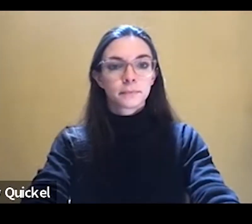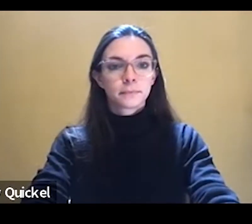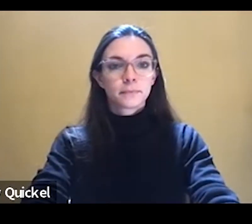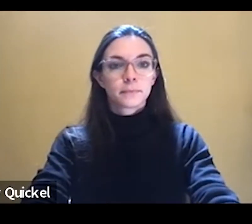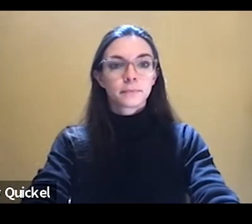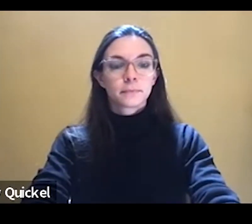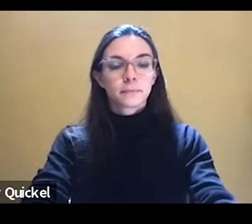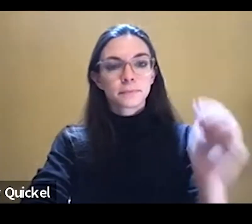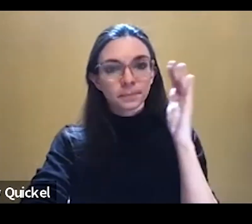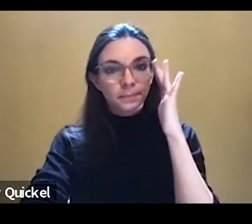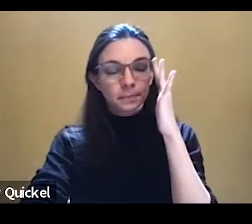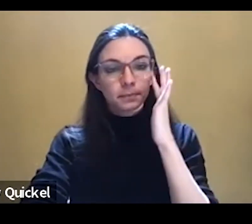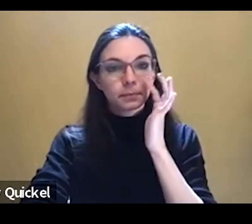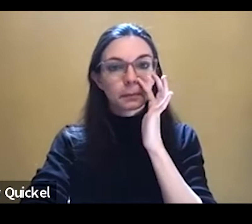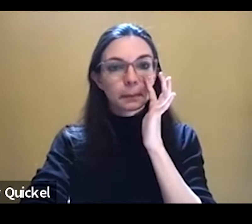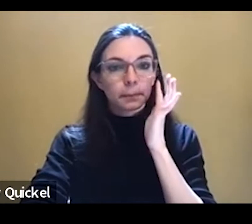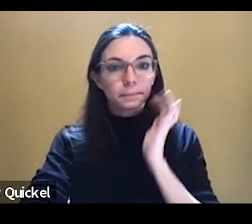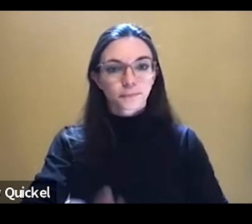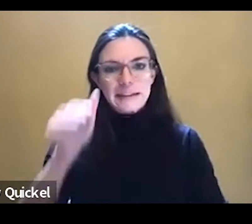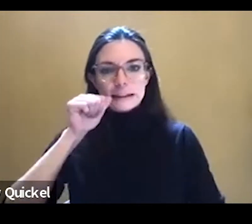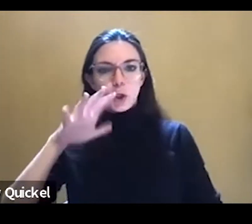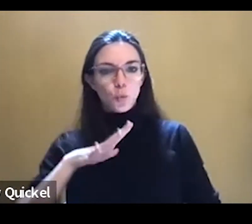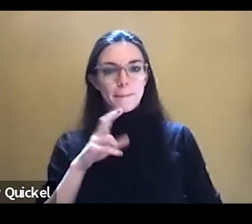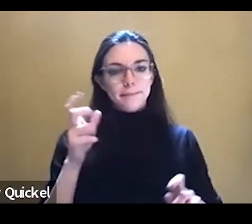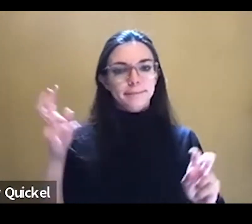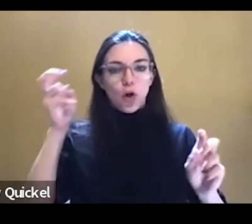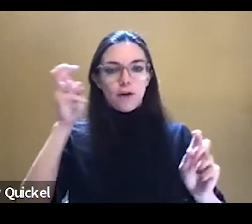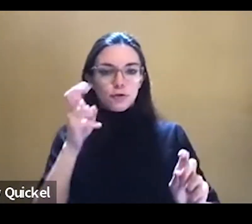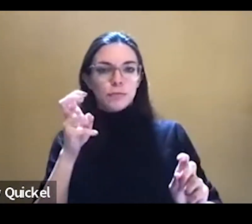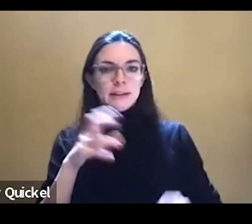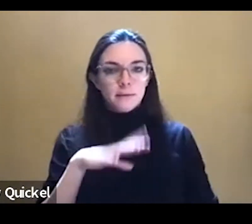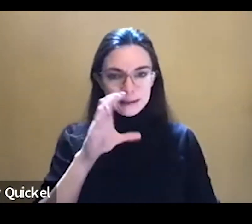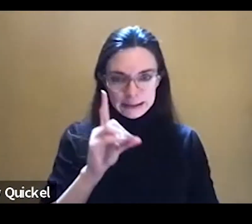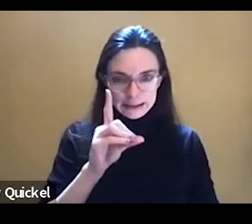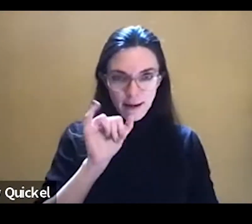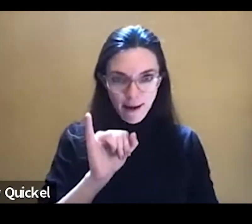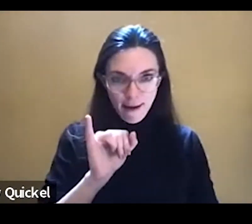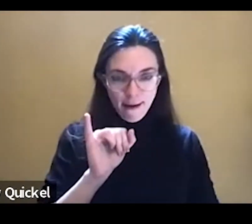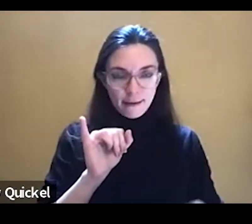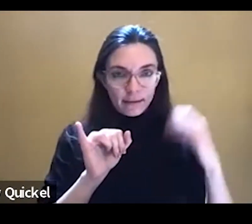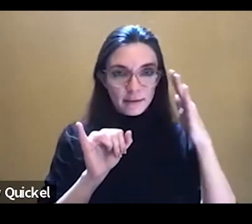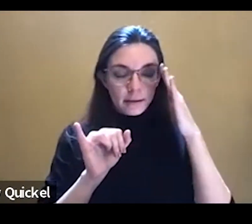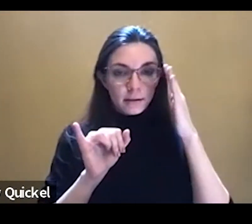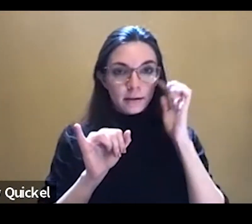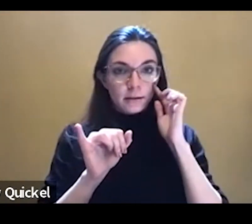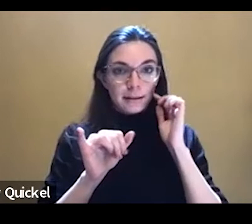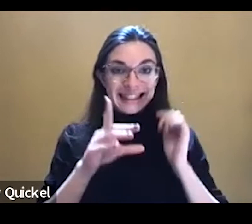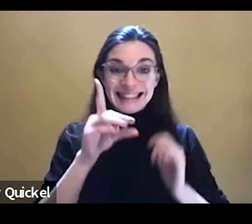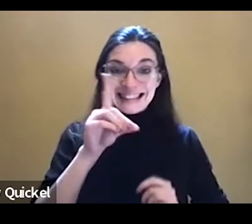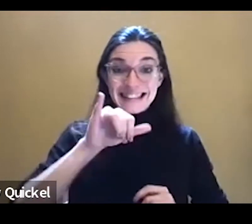D. DI. It is disrespectful? Is that what you're saying?